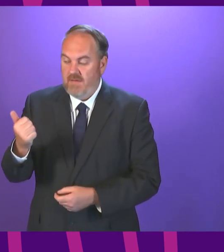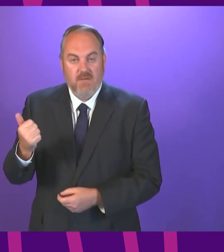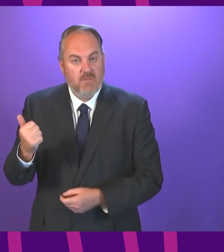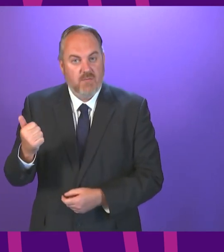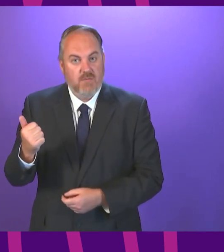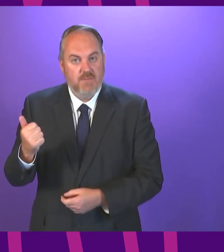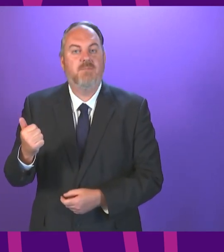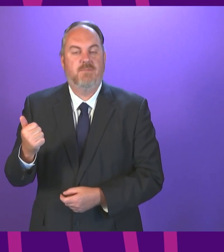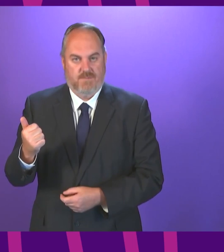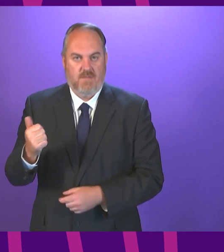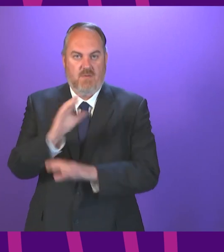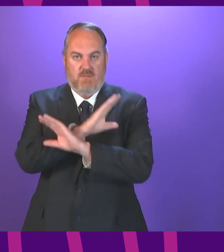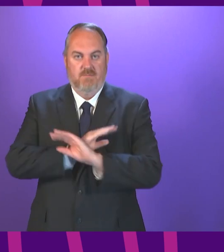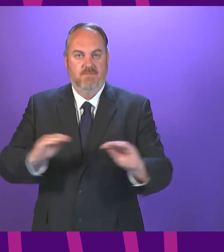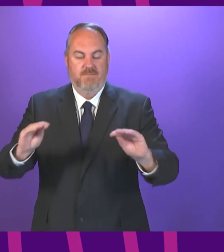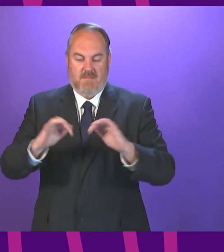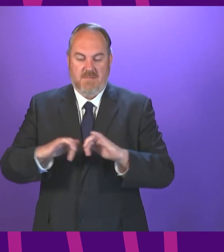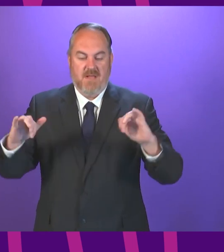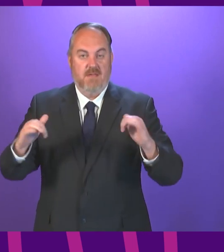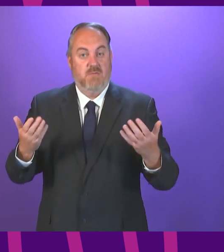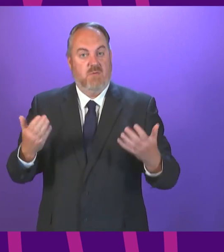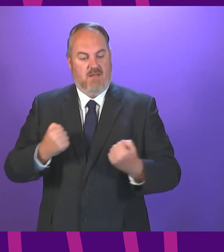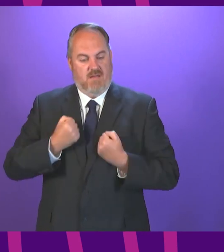I will update Parliament today on the decisions that the Government